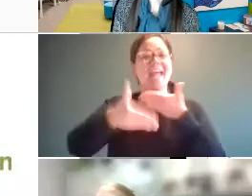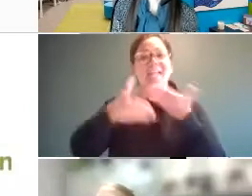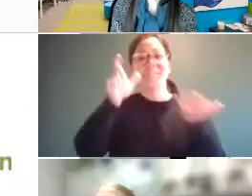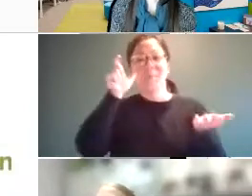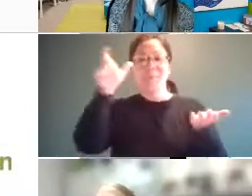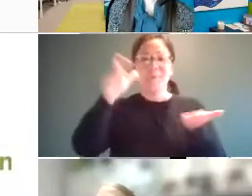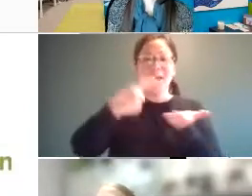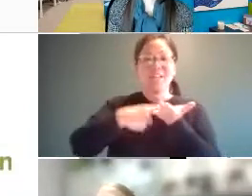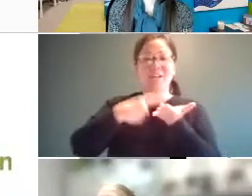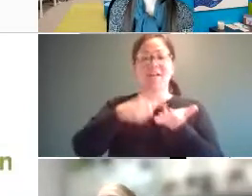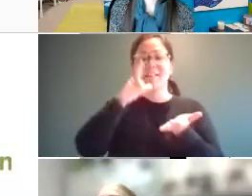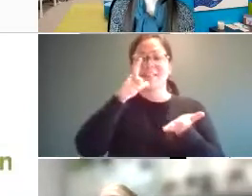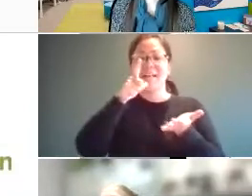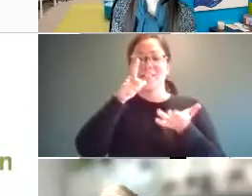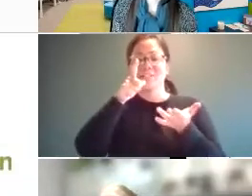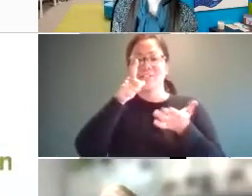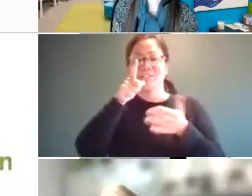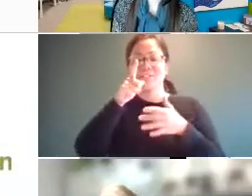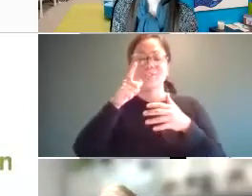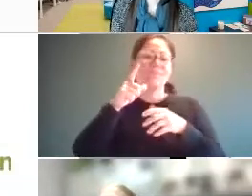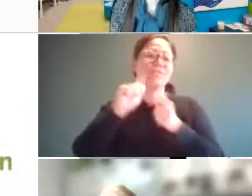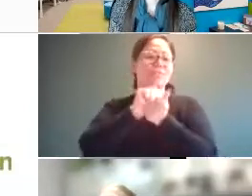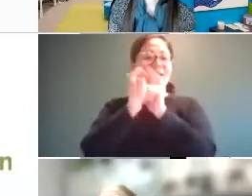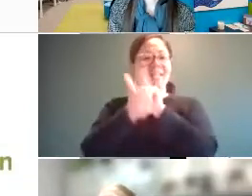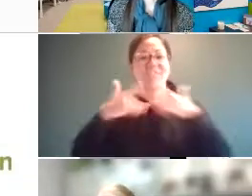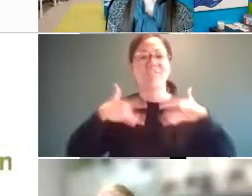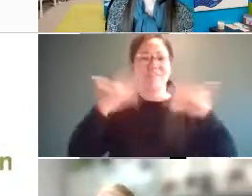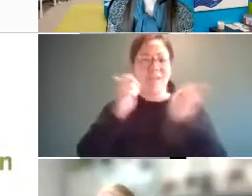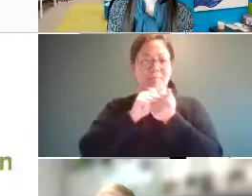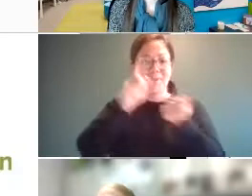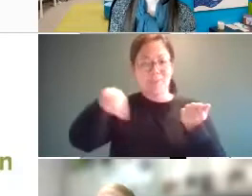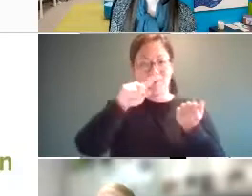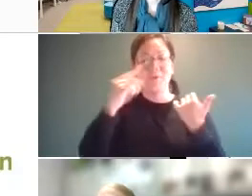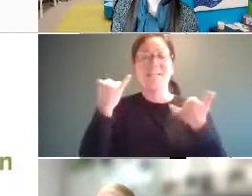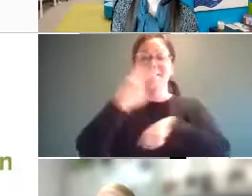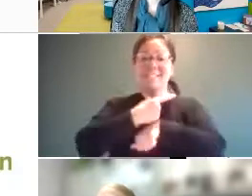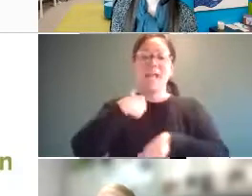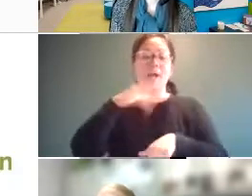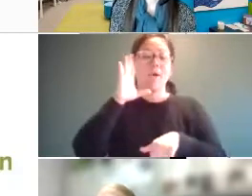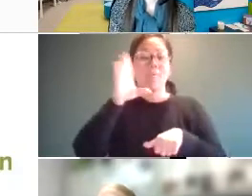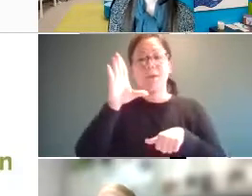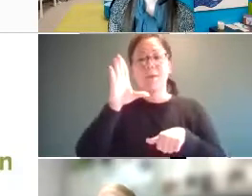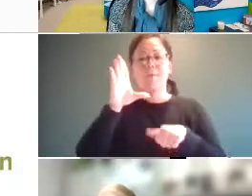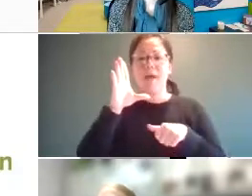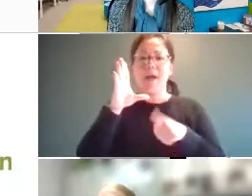lunchtime translation event with you. Today, we are going to be walking through